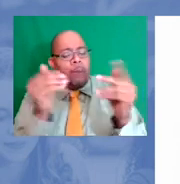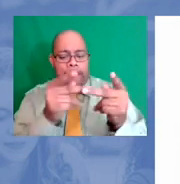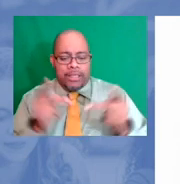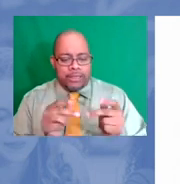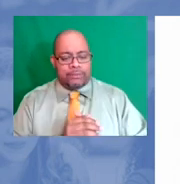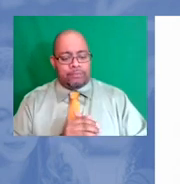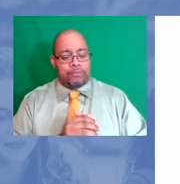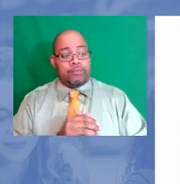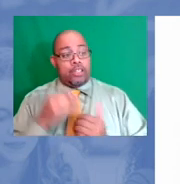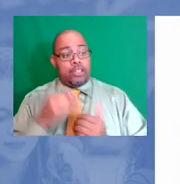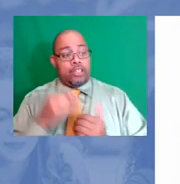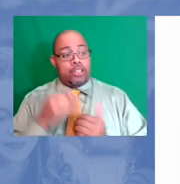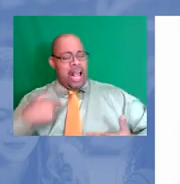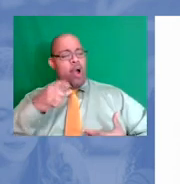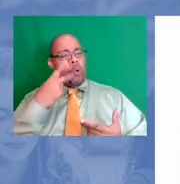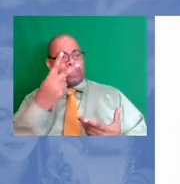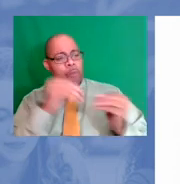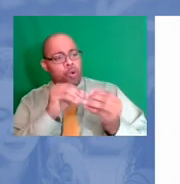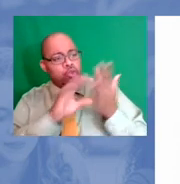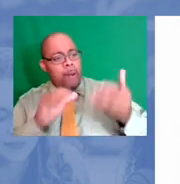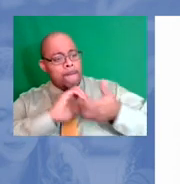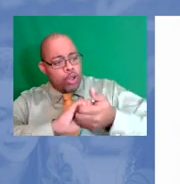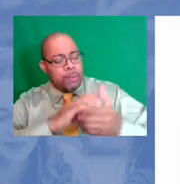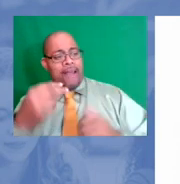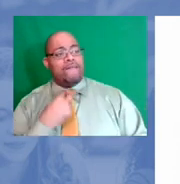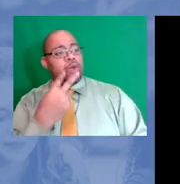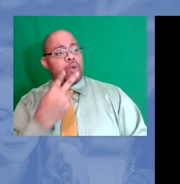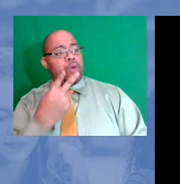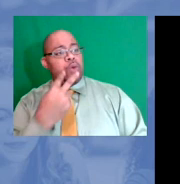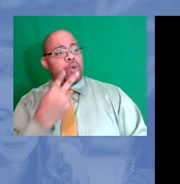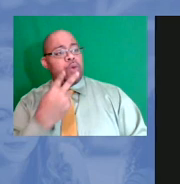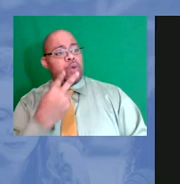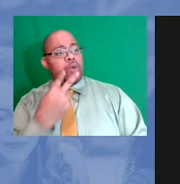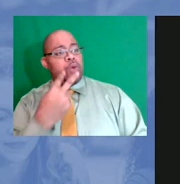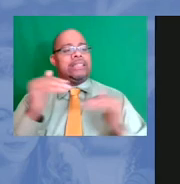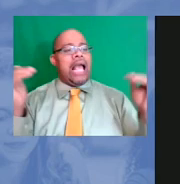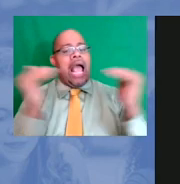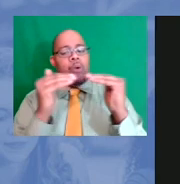SEE MORE STUDENT PARTNERSHIP AND VOICE IN EFFORTS TO ADVANCE EQUITY.